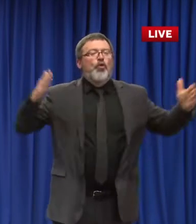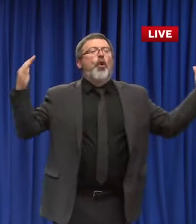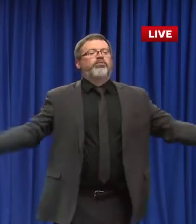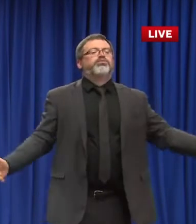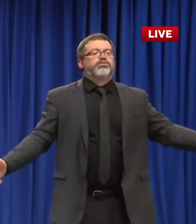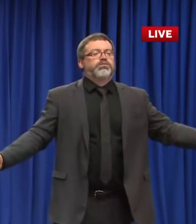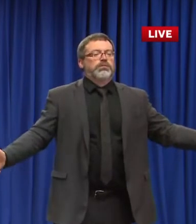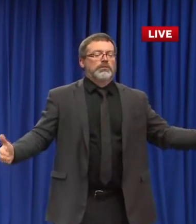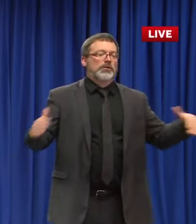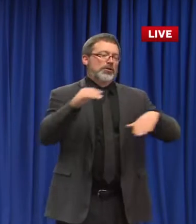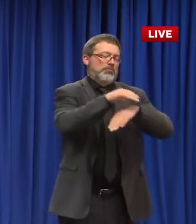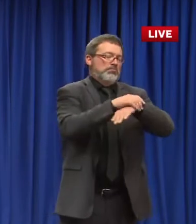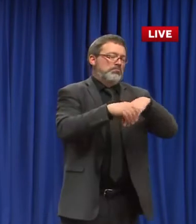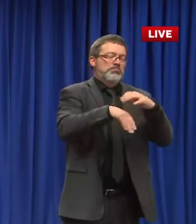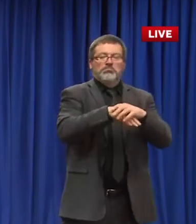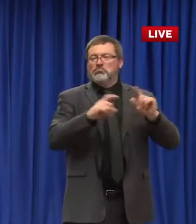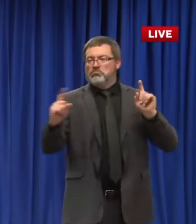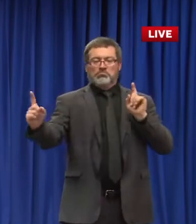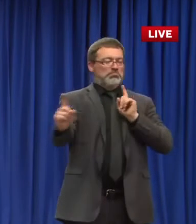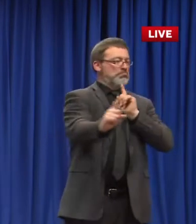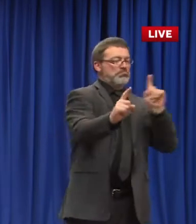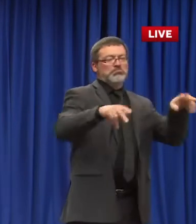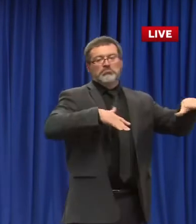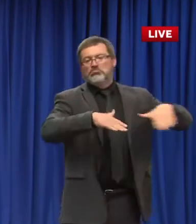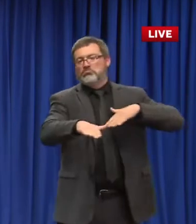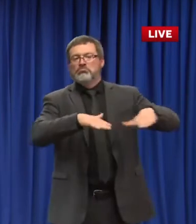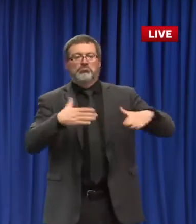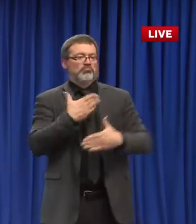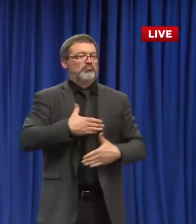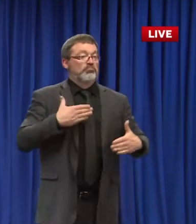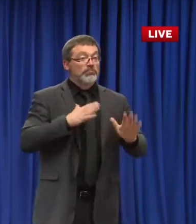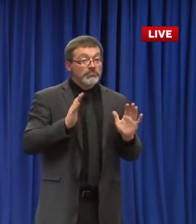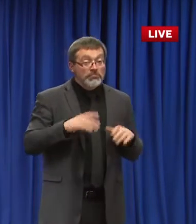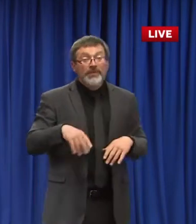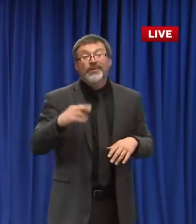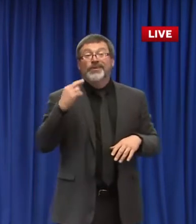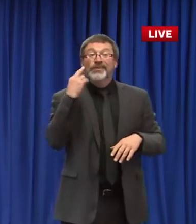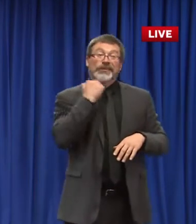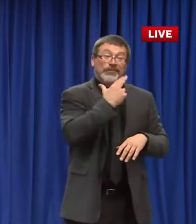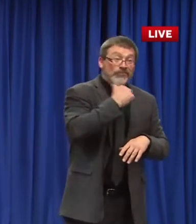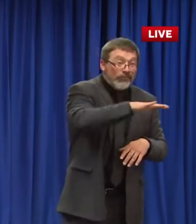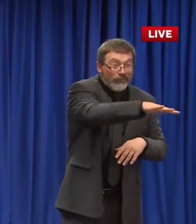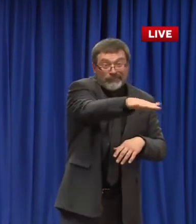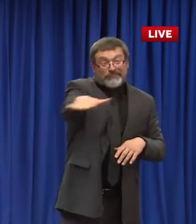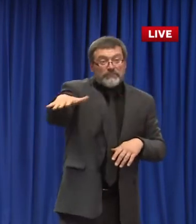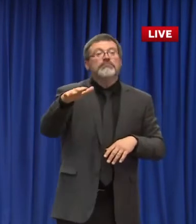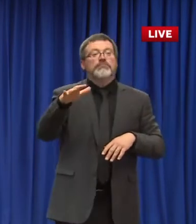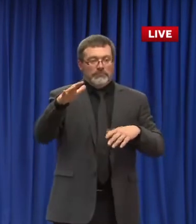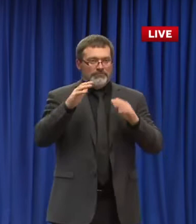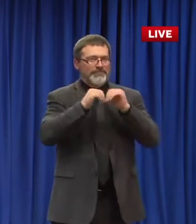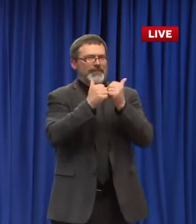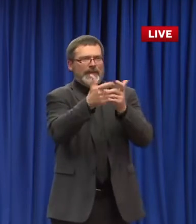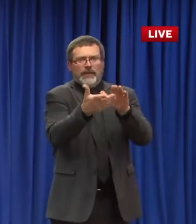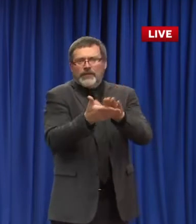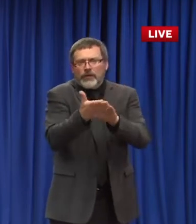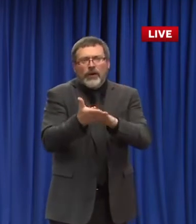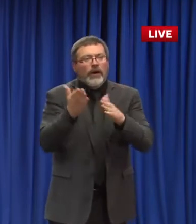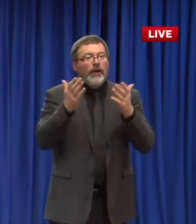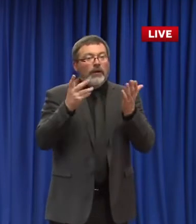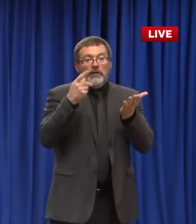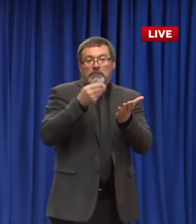THERE’S REALLY A A LOT OF OPPORTUNITY FOR PHYSICAL DISTANCING WHICH WE KNOW IS ONE OF THE MOST IMPORTANT ASPECTS ALL THE OTHER ASPECTS OF HOW REVENUES RESTAURANTS OPERATE OR